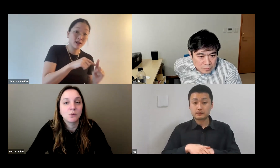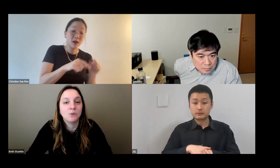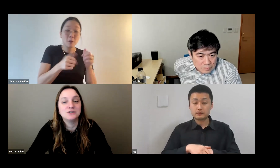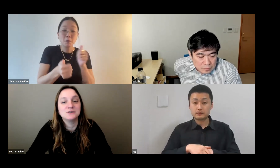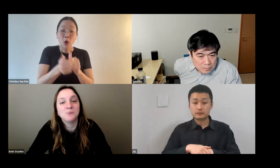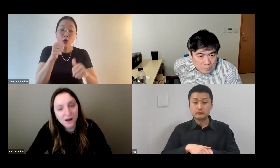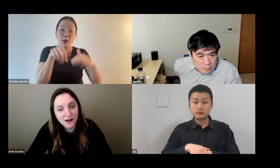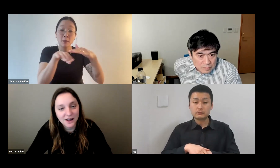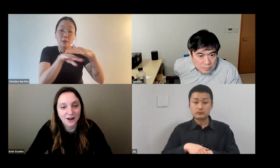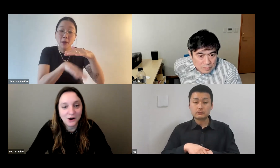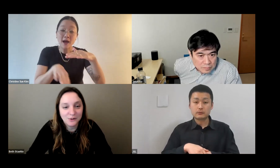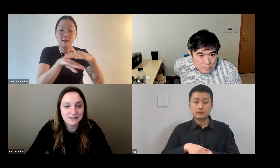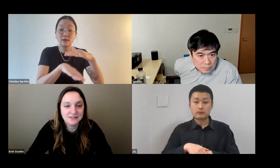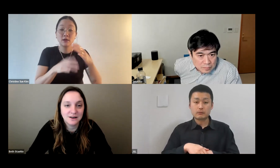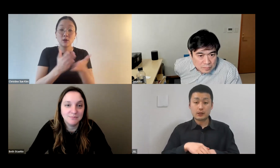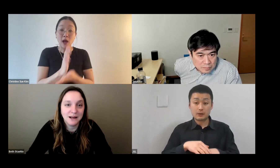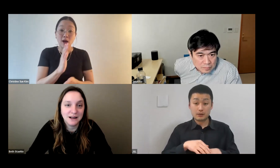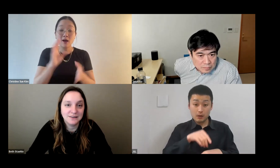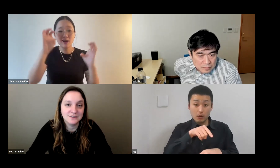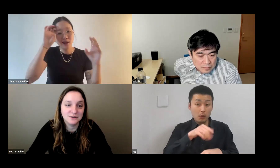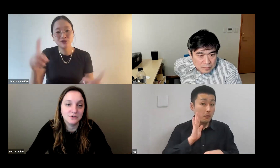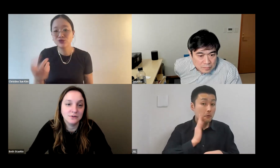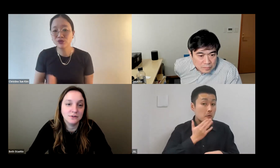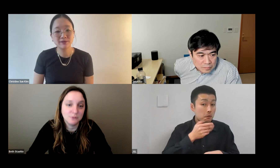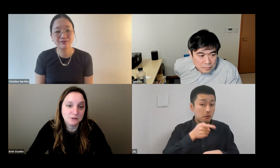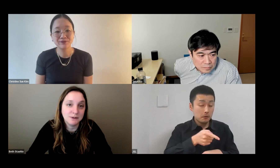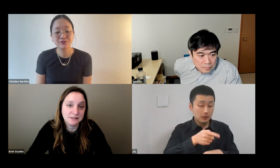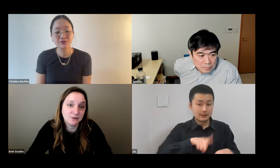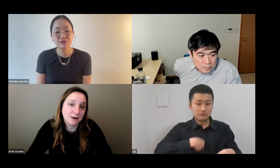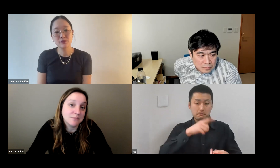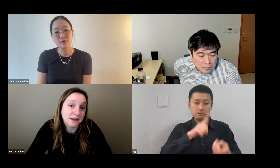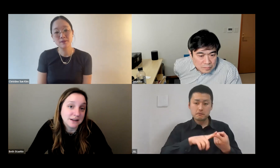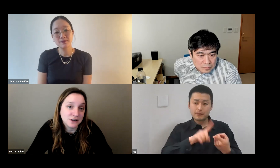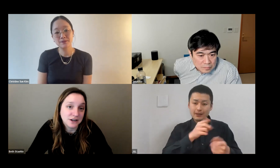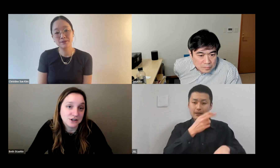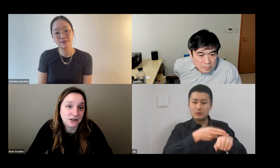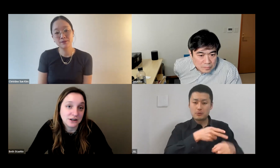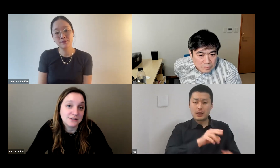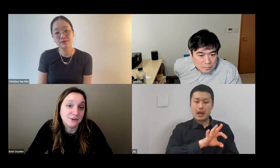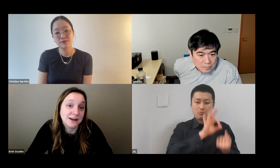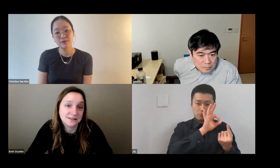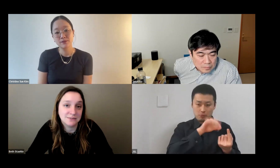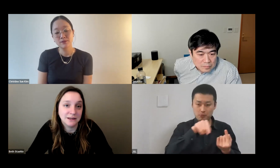Which is why I always come back to the most basic right being education. As you asked me.